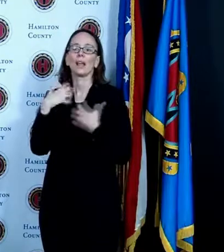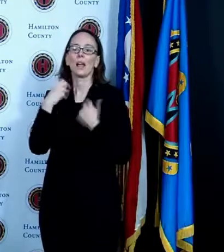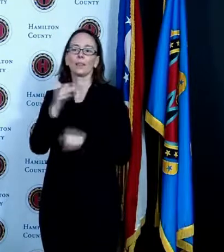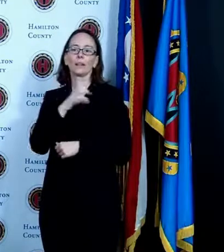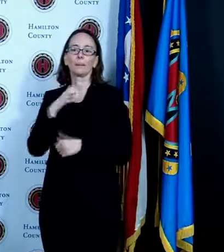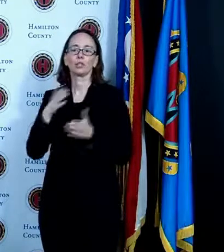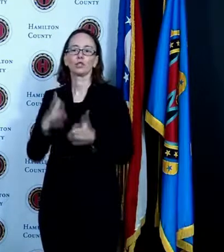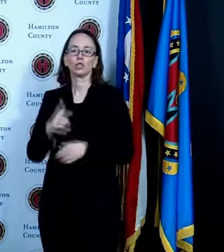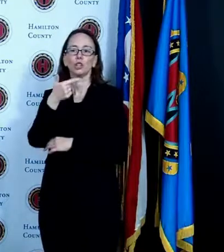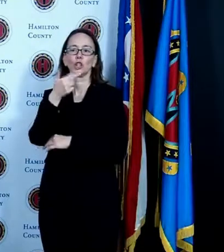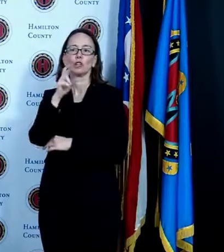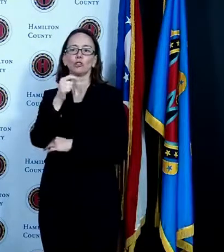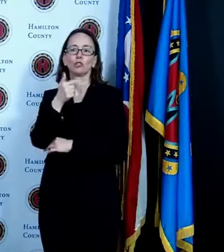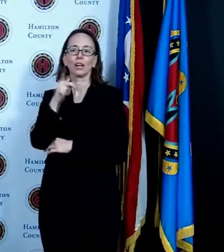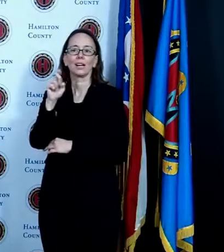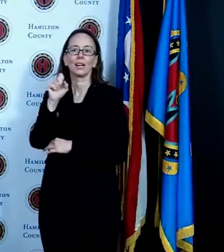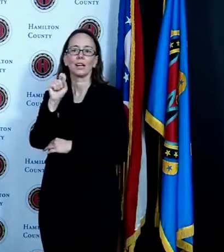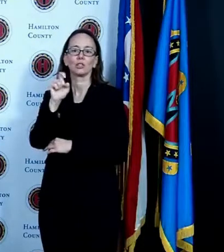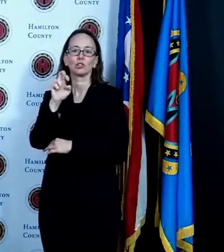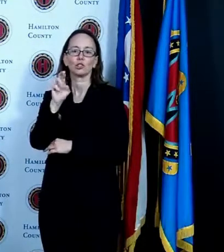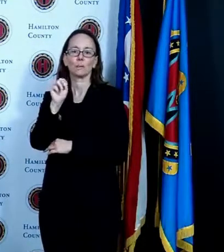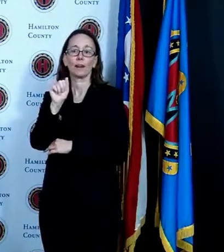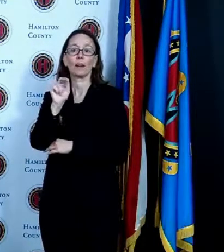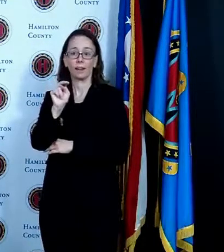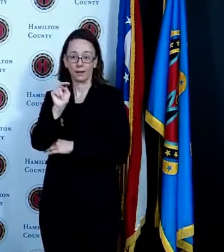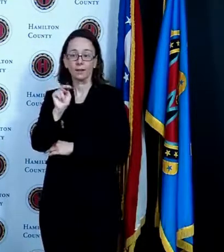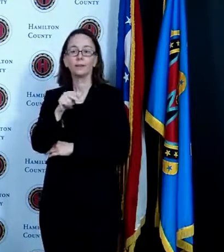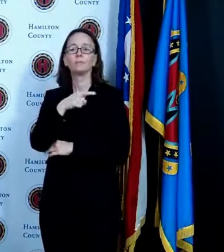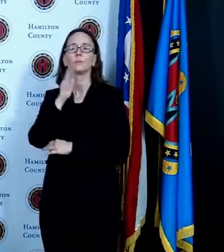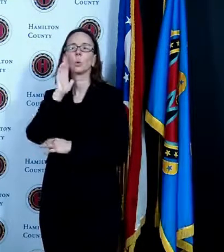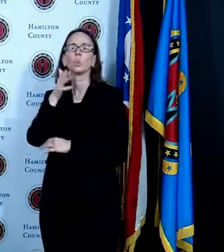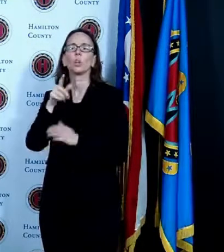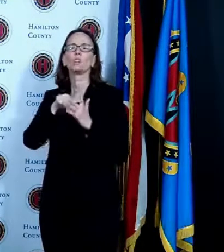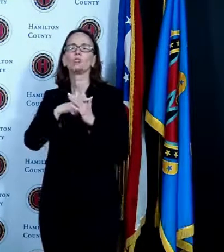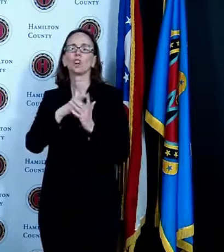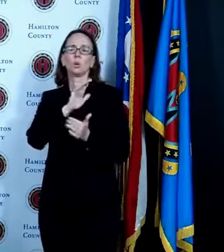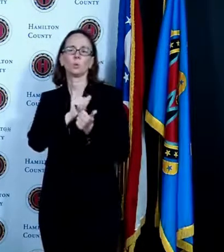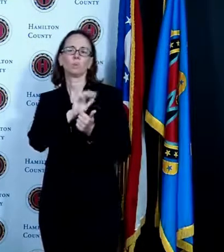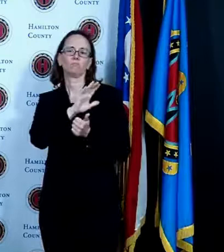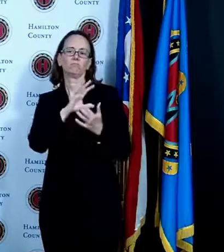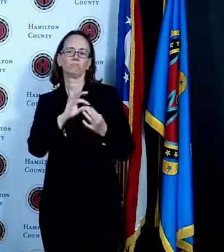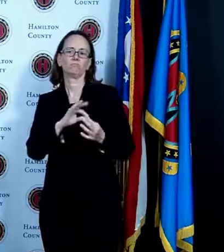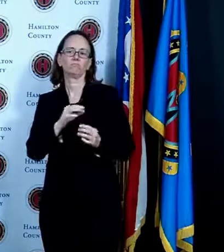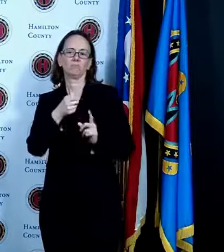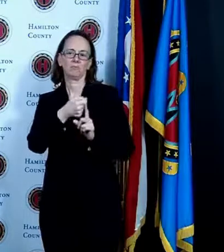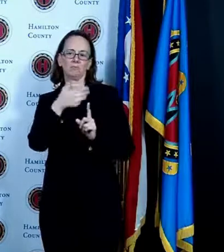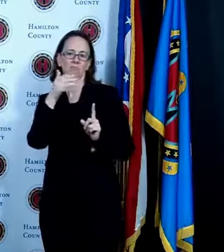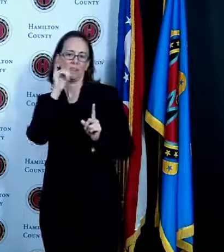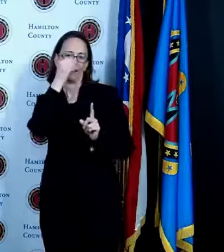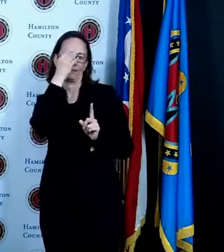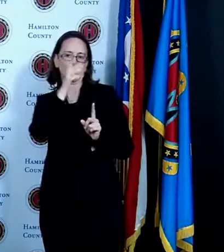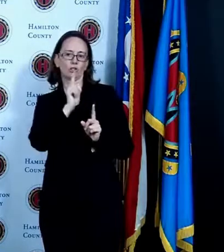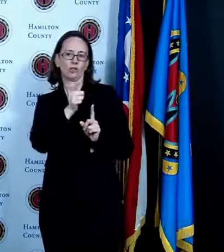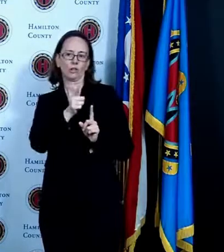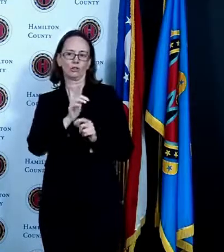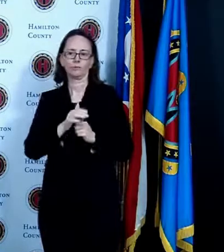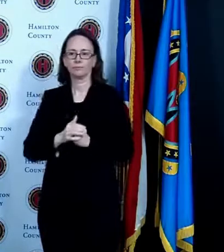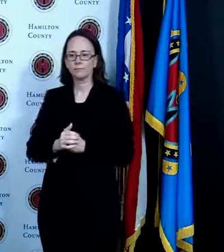about some of the openings and he's got a variety of things that he's going to share and then we're also going to talk about another health crisis in our